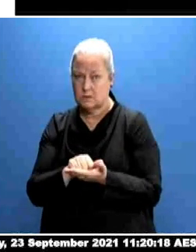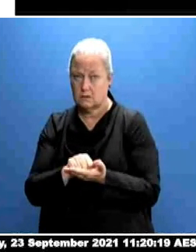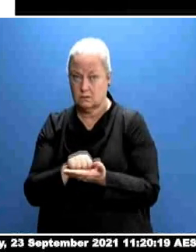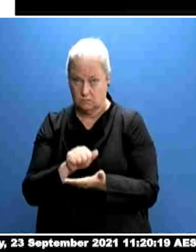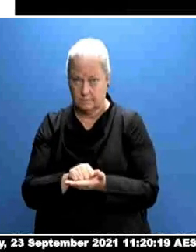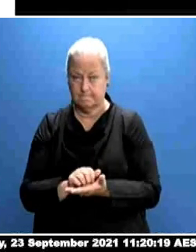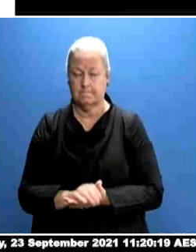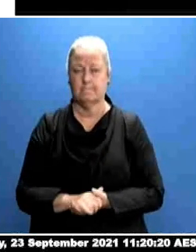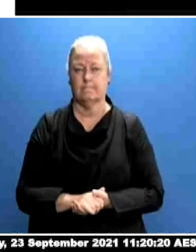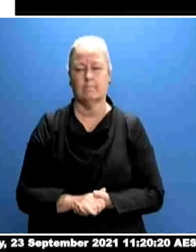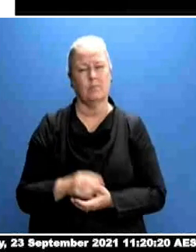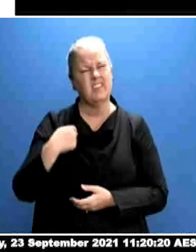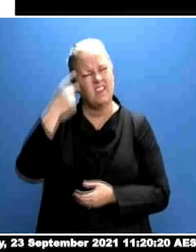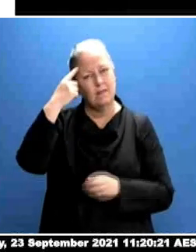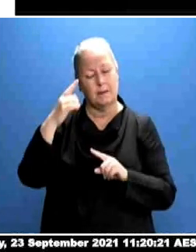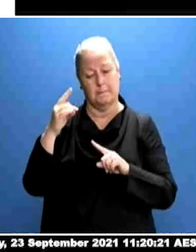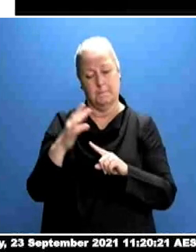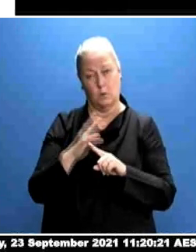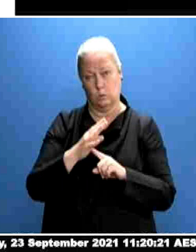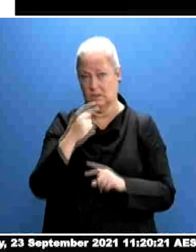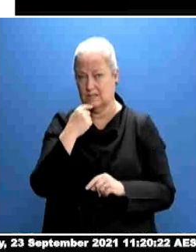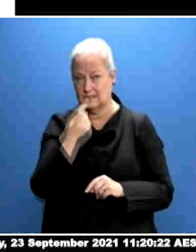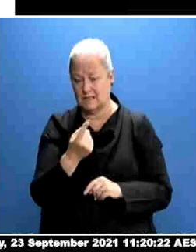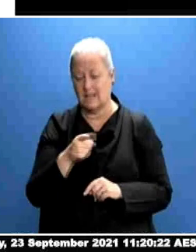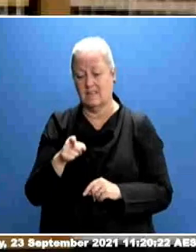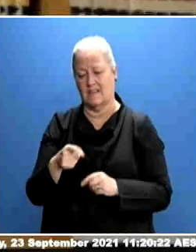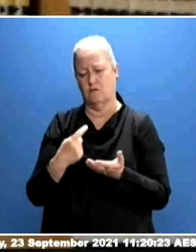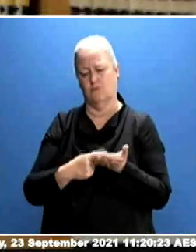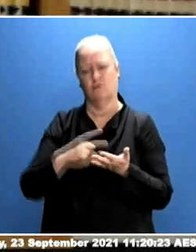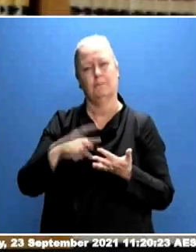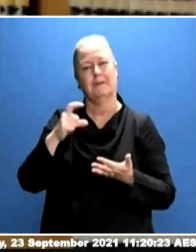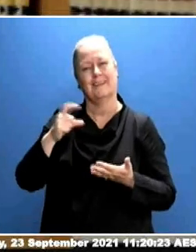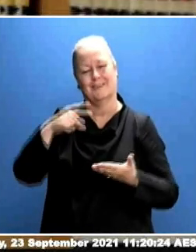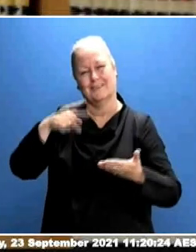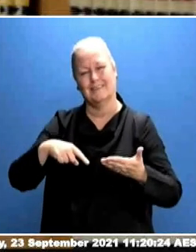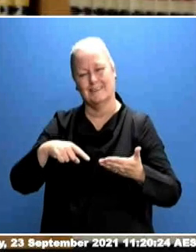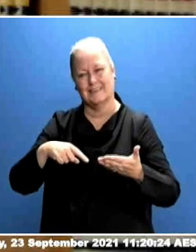Yes, so I think it's important to note that this sort of recommendation isn't something that is relevant